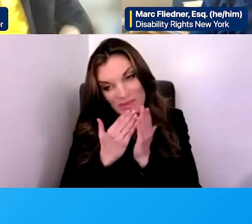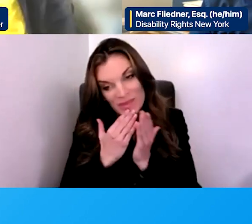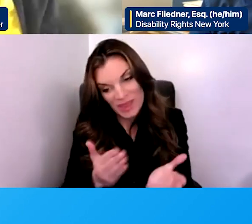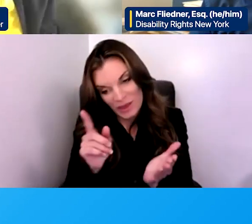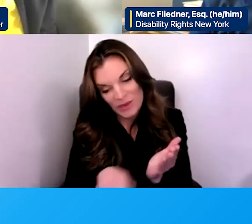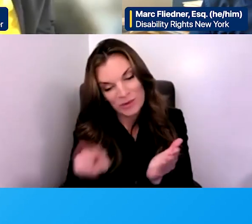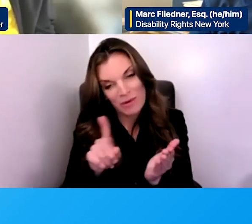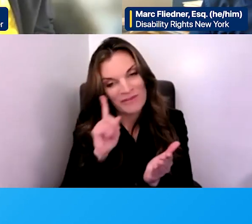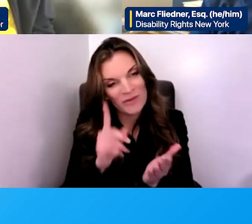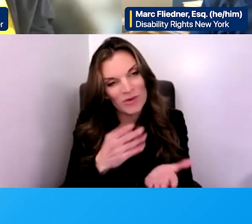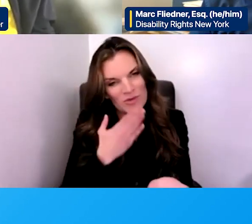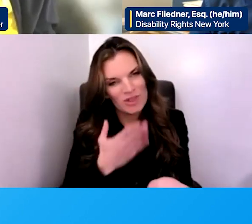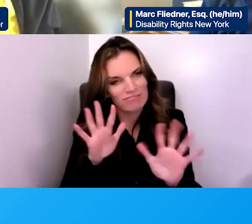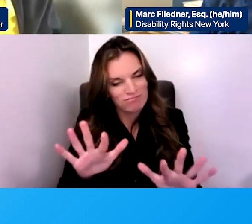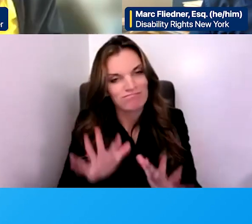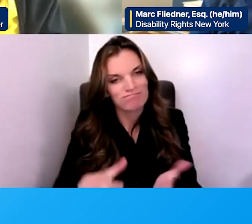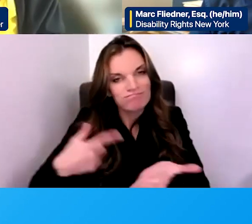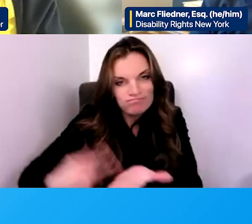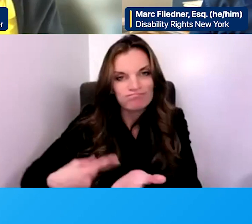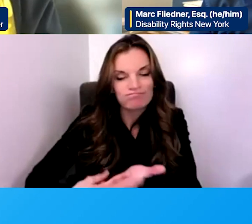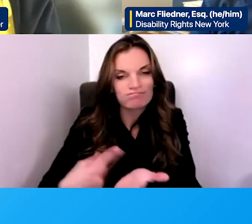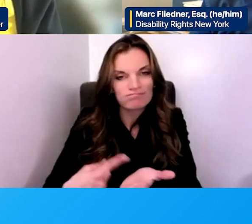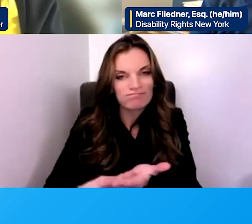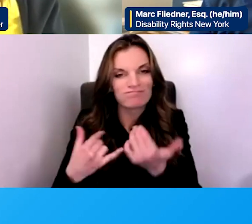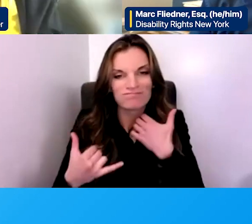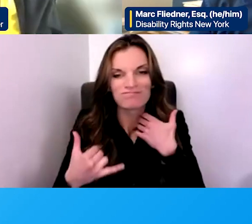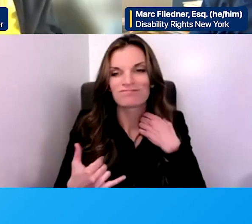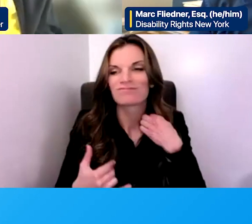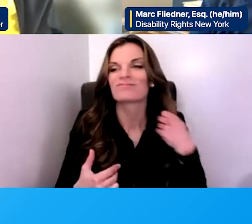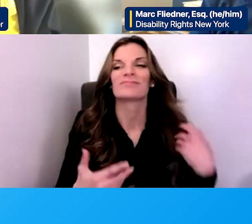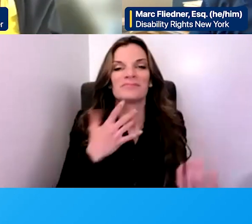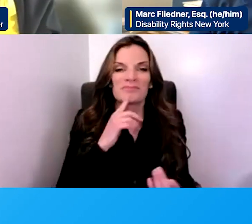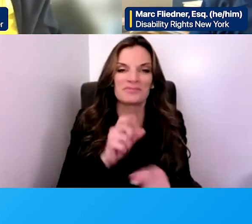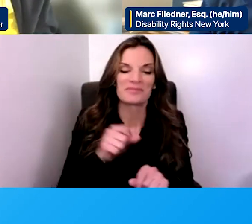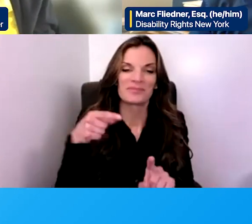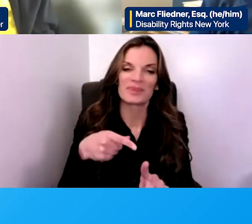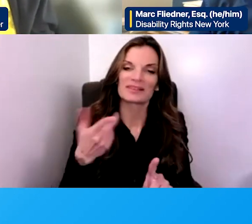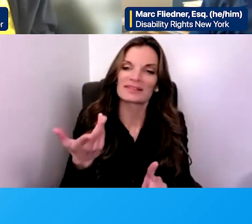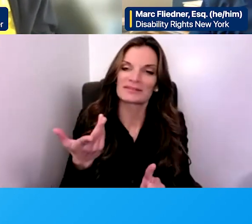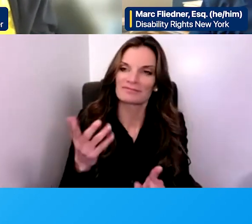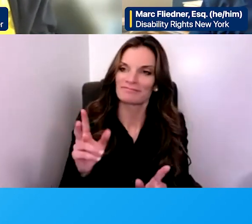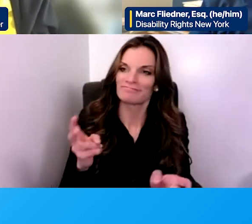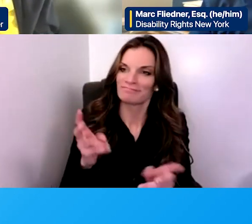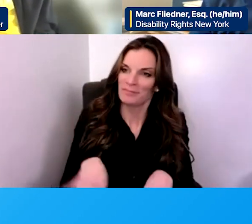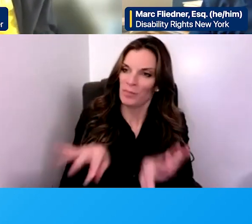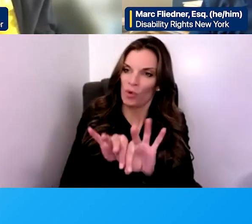very rich and thoughtful discussion in many ways it was a tease to what should be a long